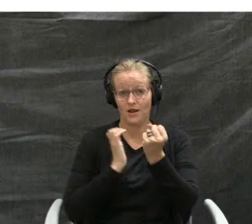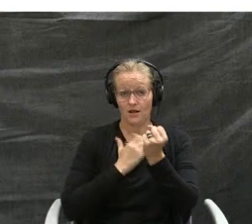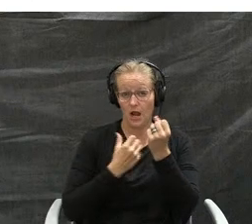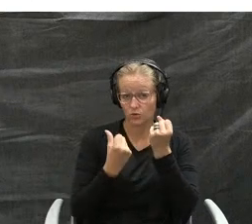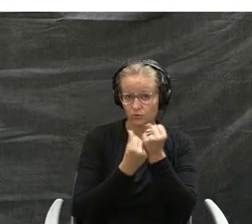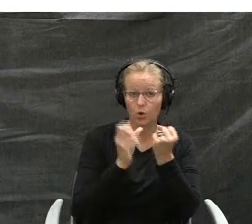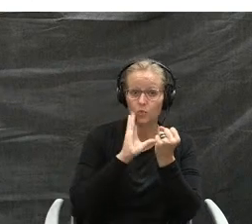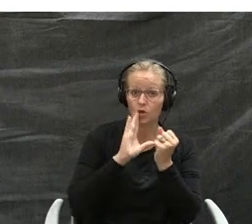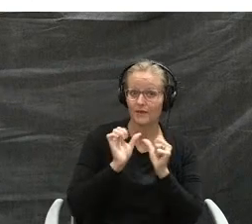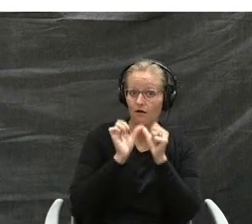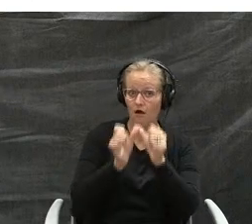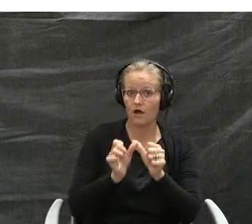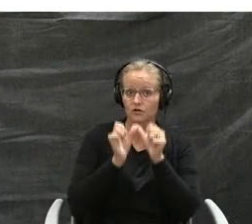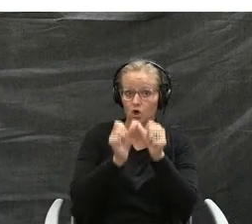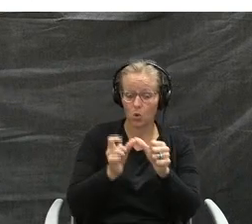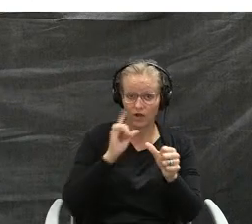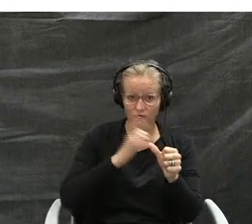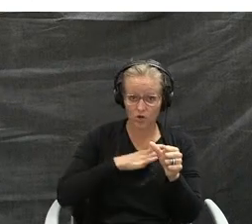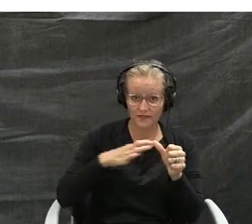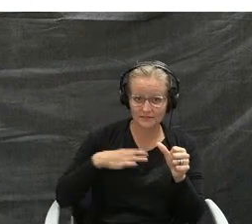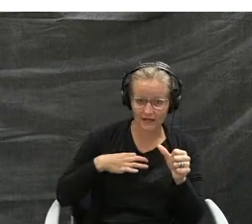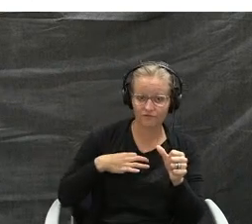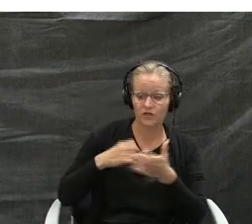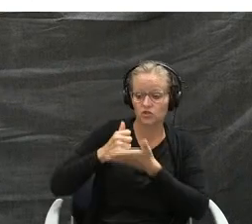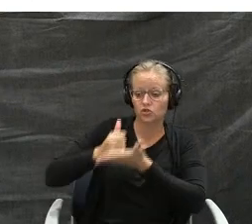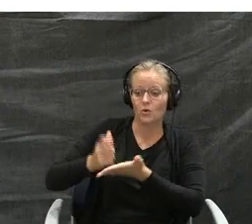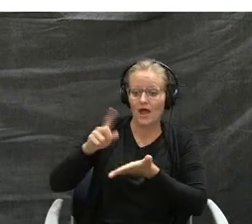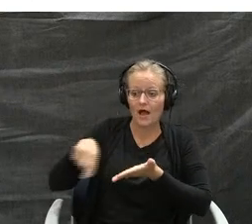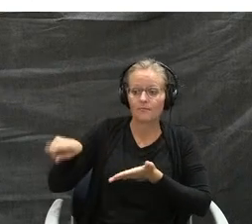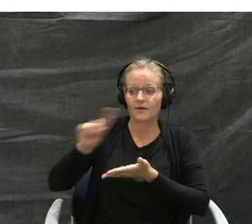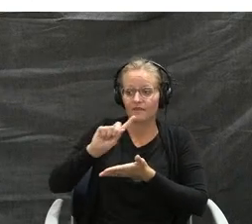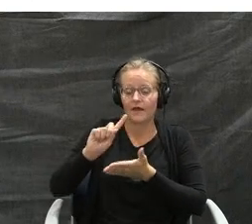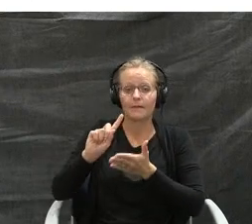to learn and grow to best meet the needs of all of our